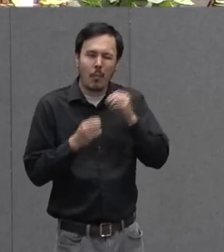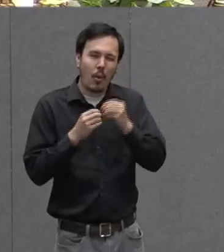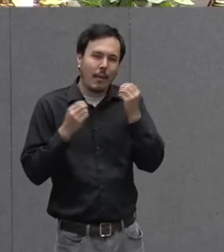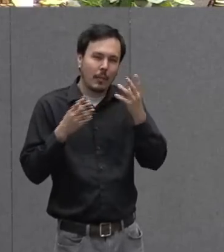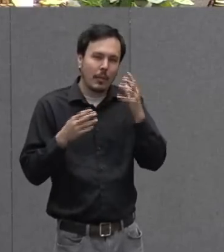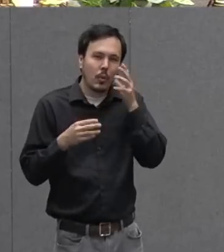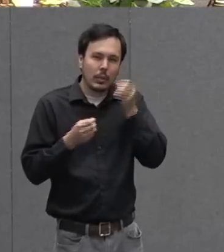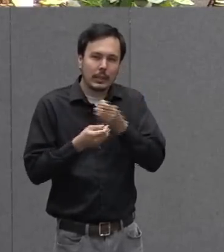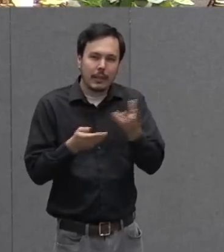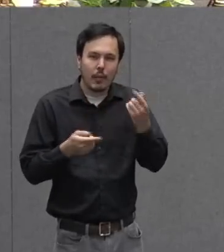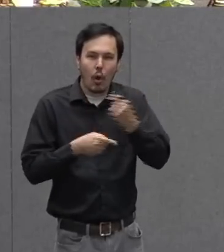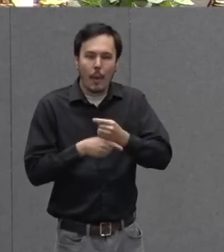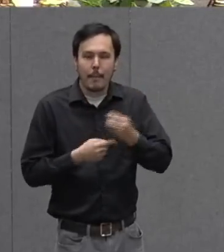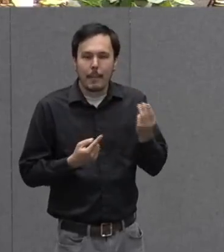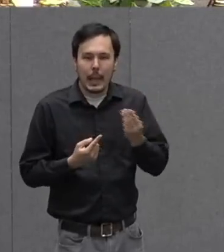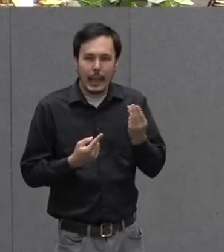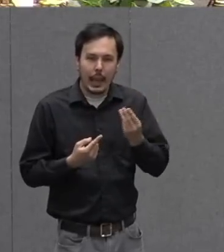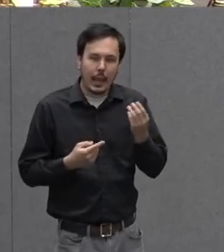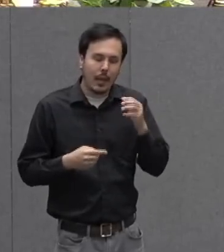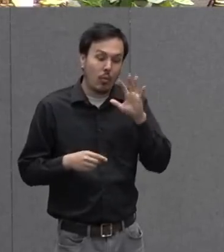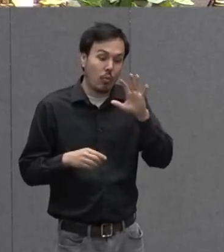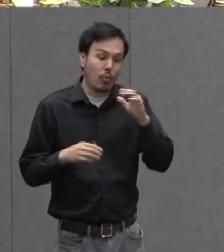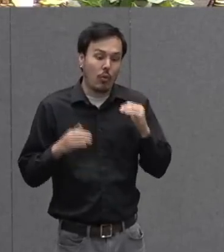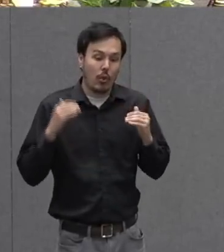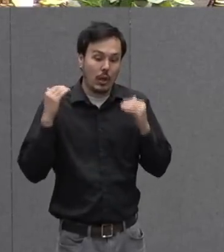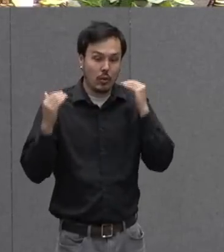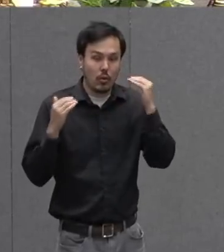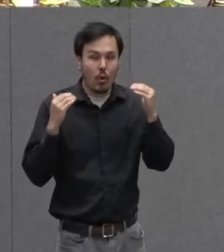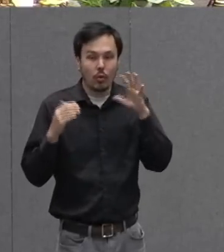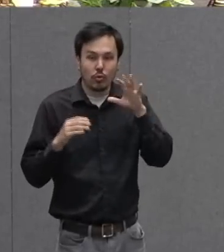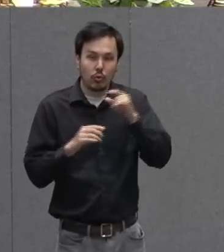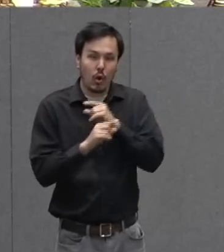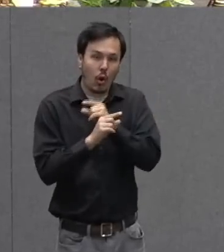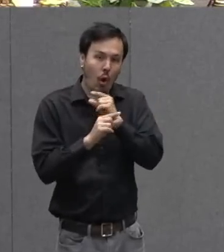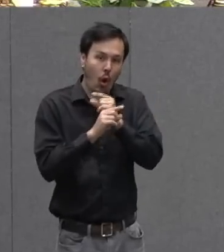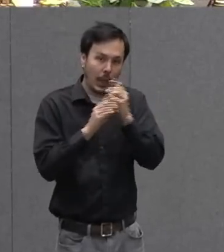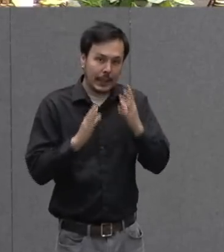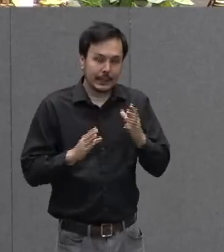or the grownups in your house, upload pictures and samples of your work and we will give you